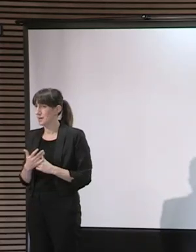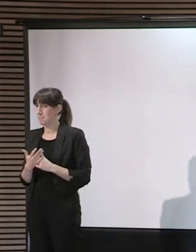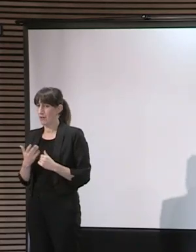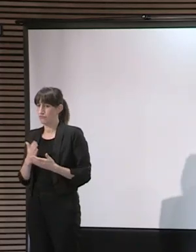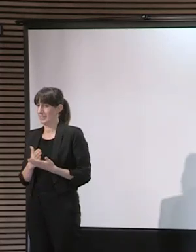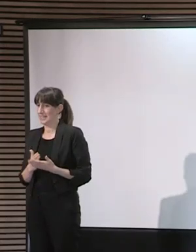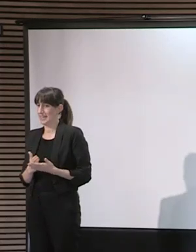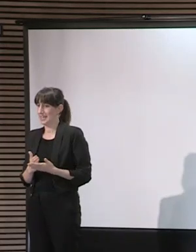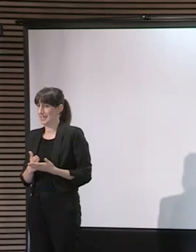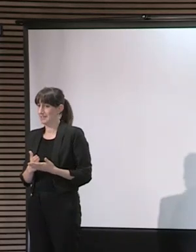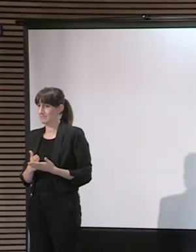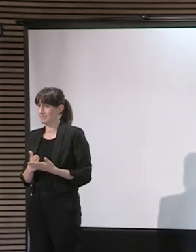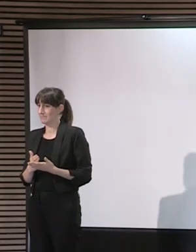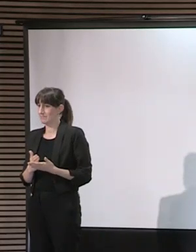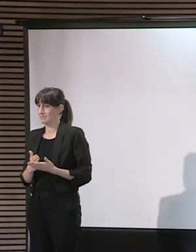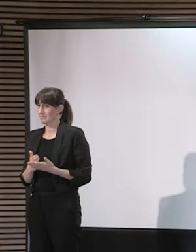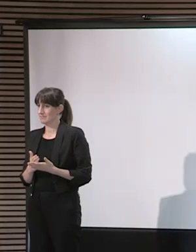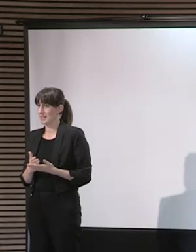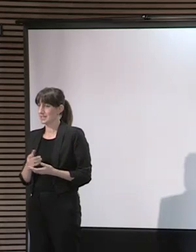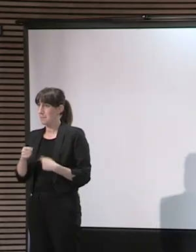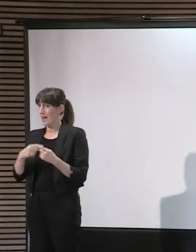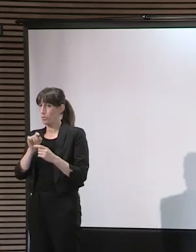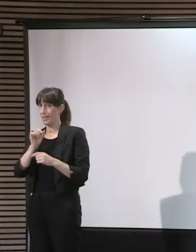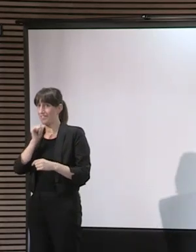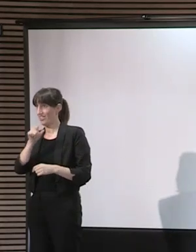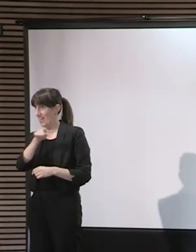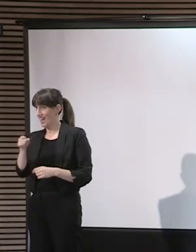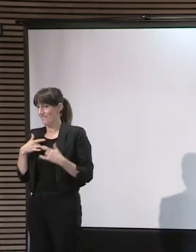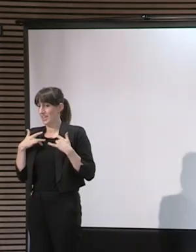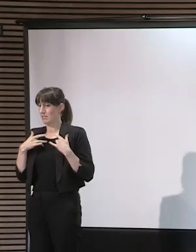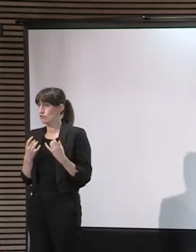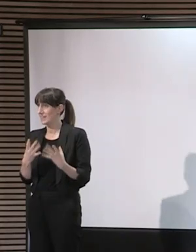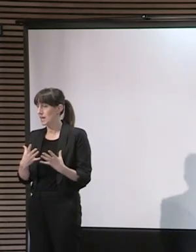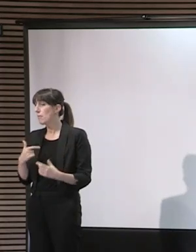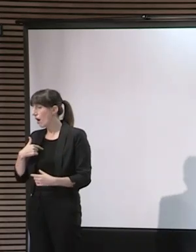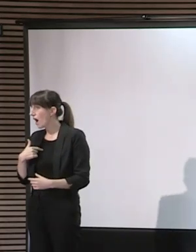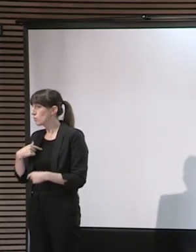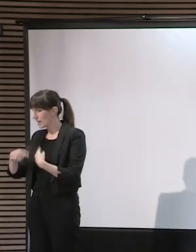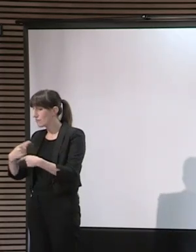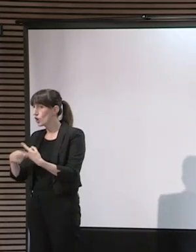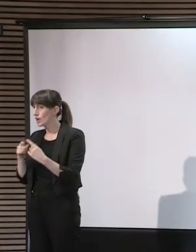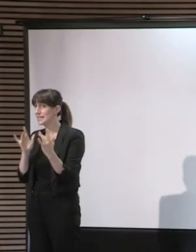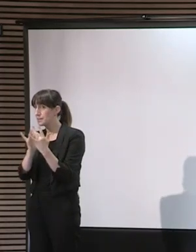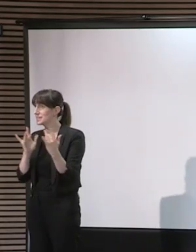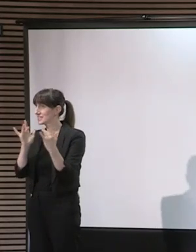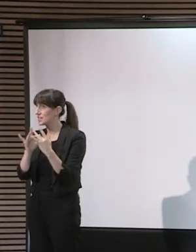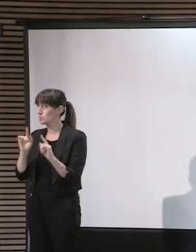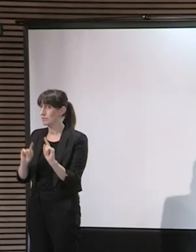and so on, there will have been conversations. But, again, that's not down to timetabling - it's just down